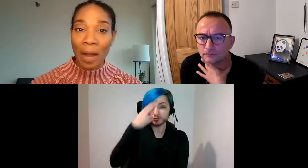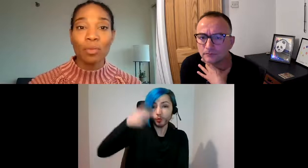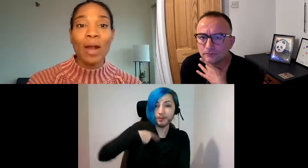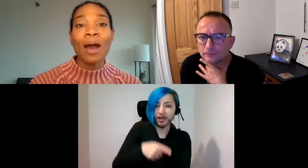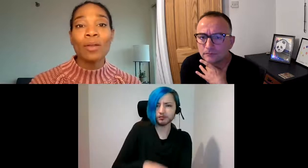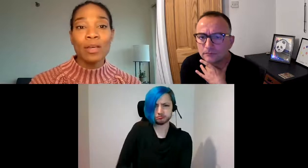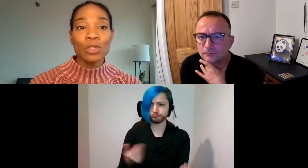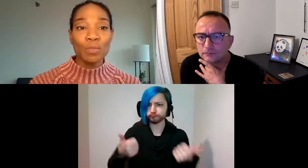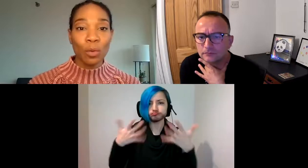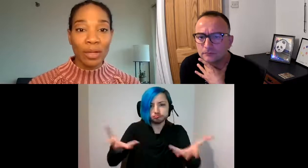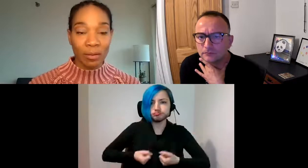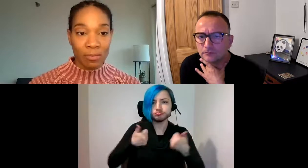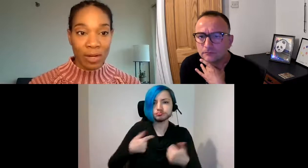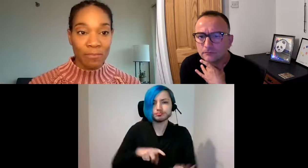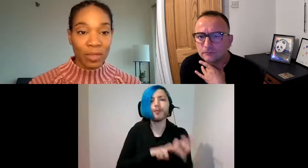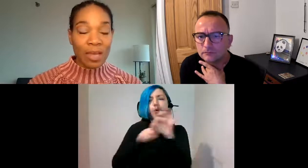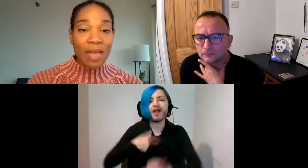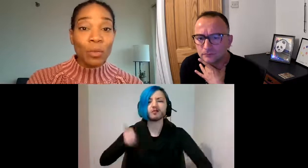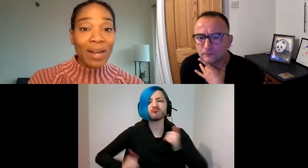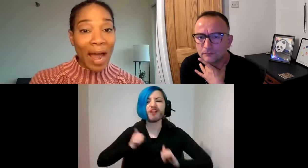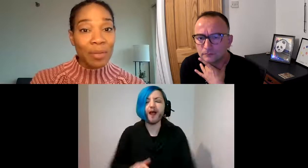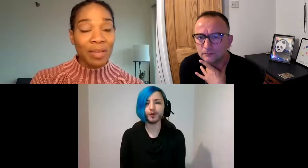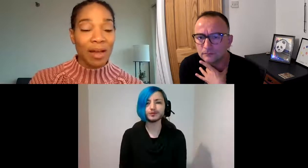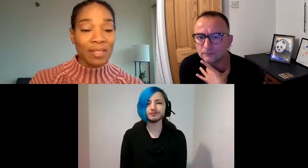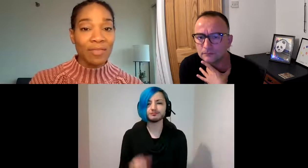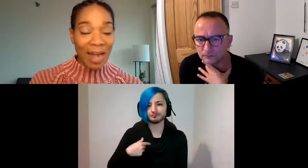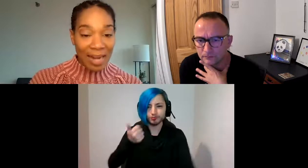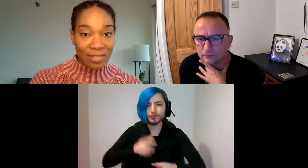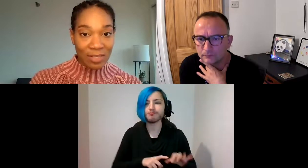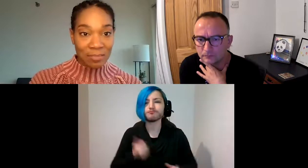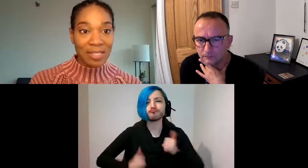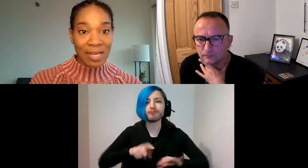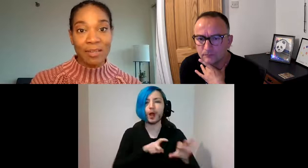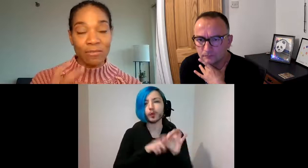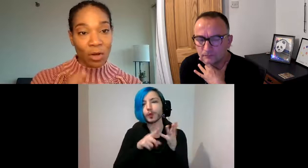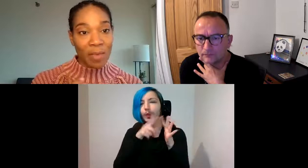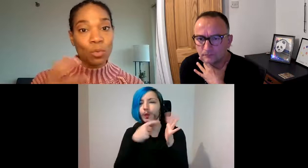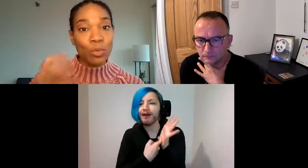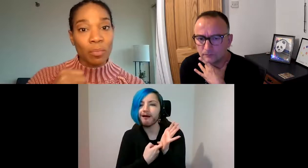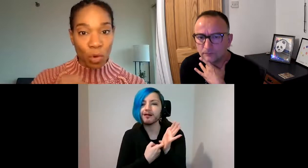that is why we hear the word queer used often times